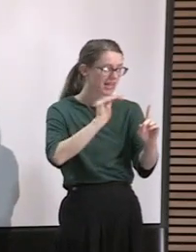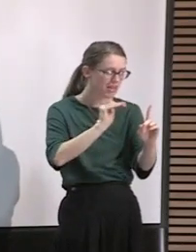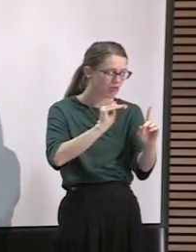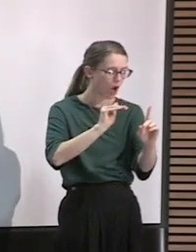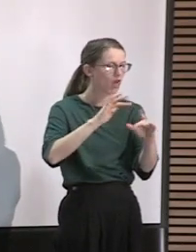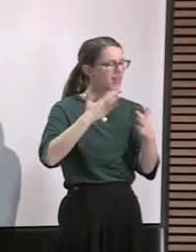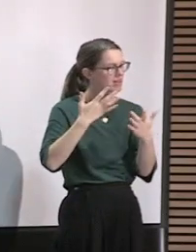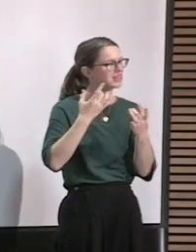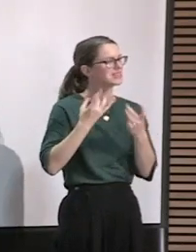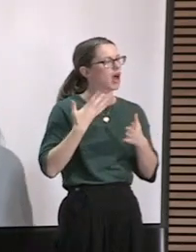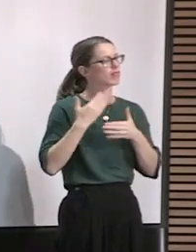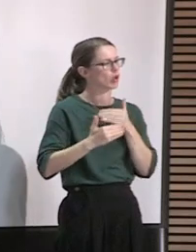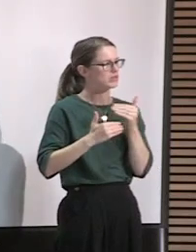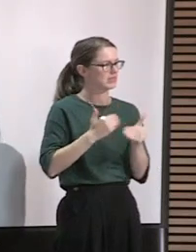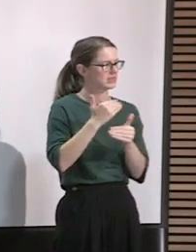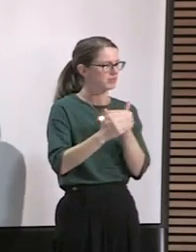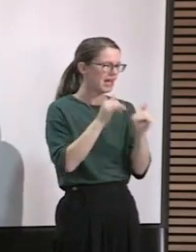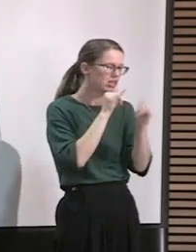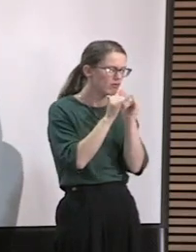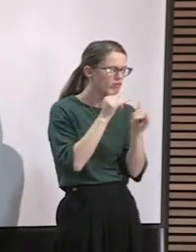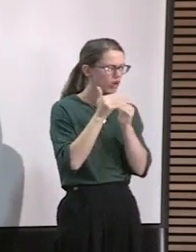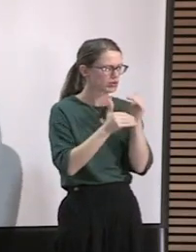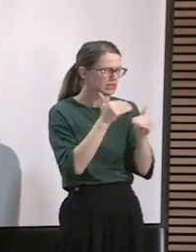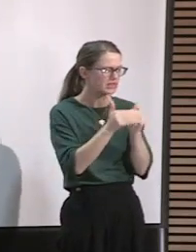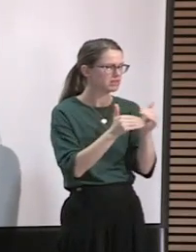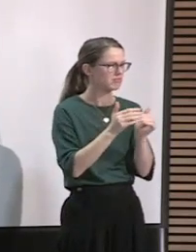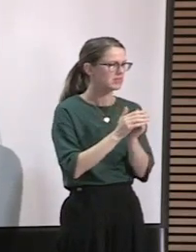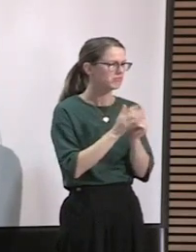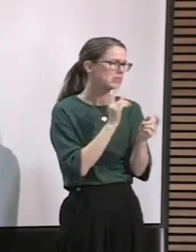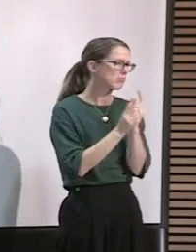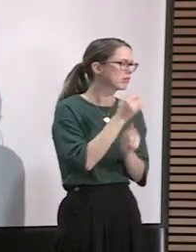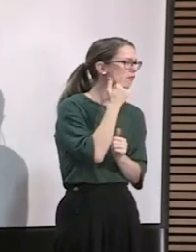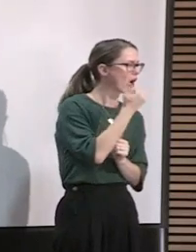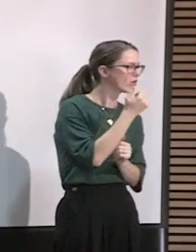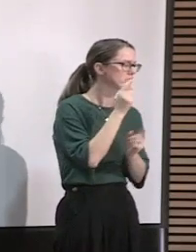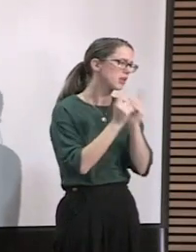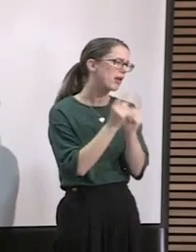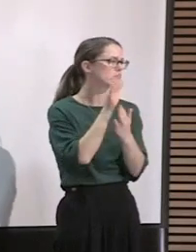then gets that result, makes contact with the family, and then a process is gone through